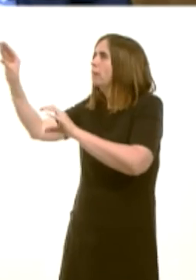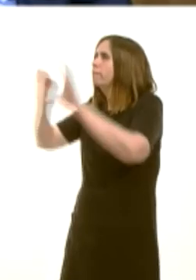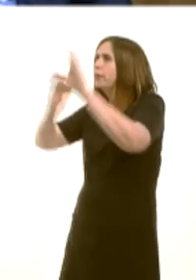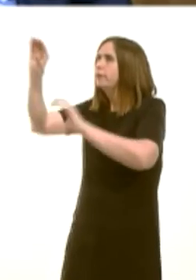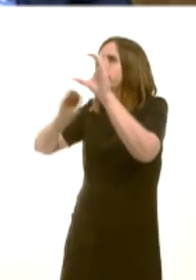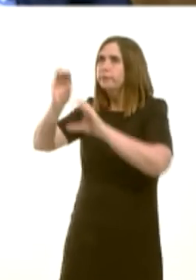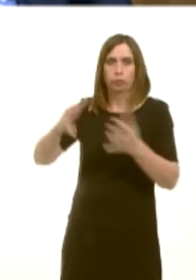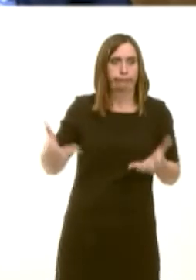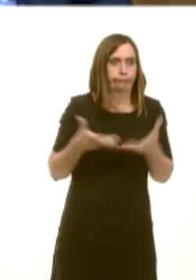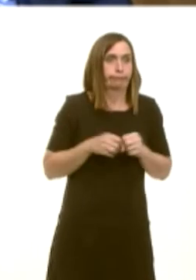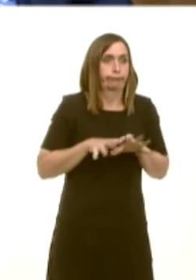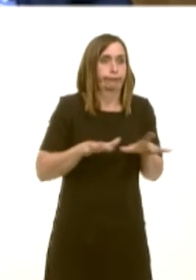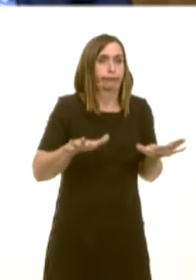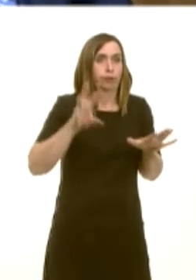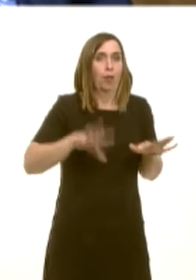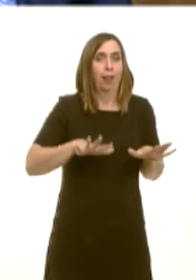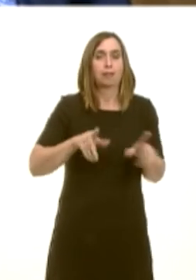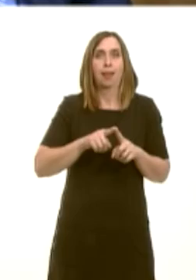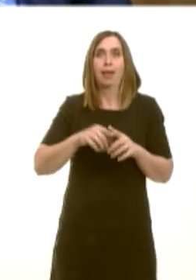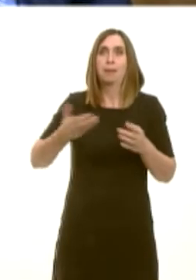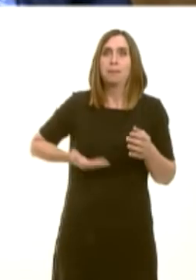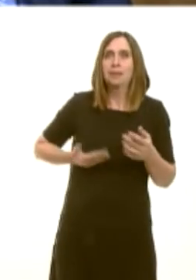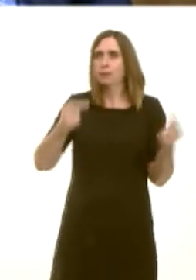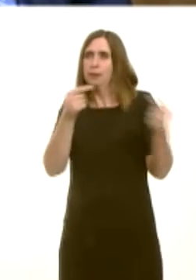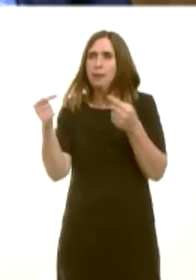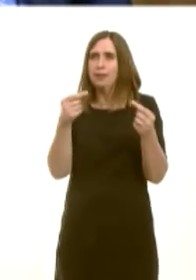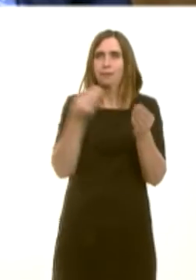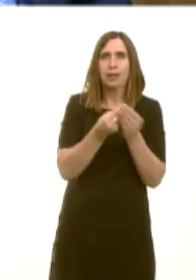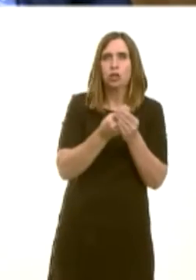jobs including, of course, business competitiveness and finance, research and innovationóparticularly